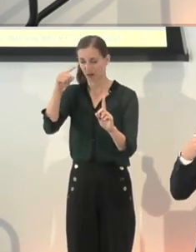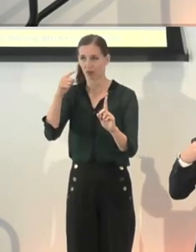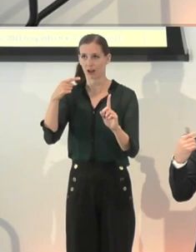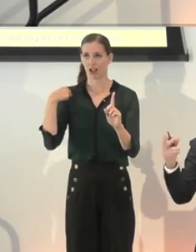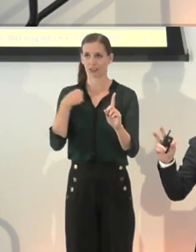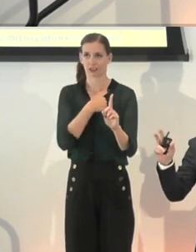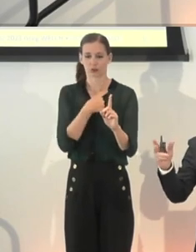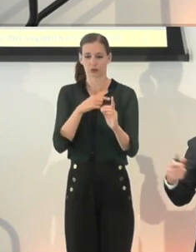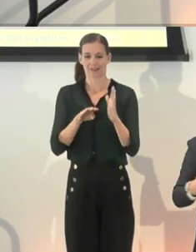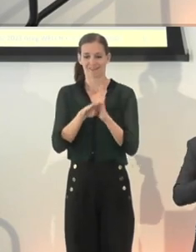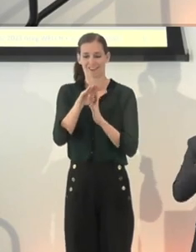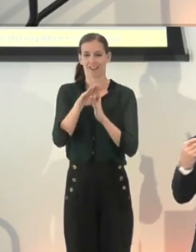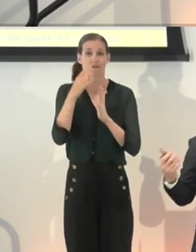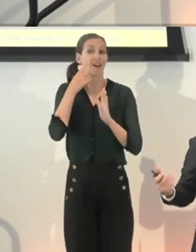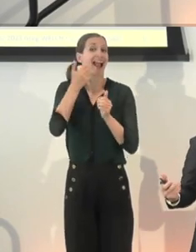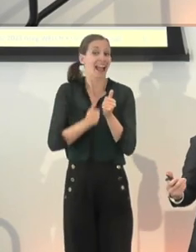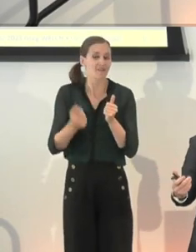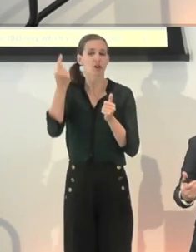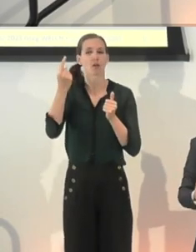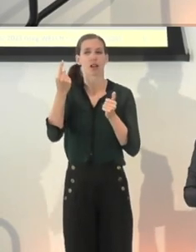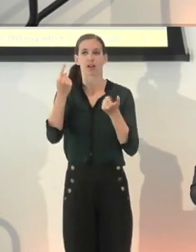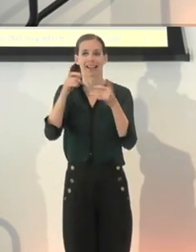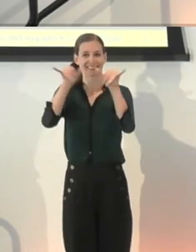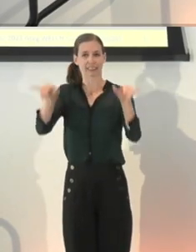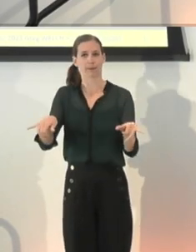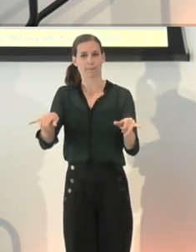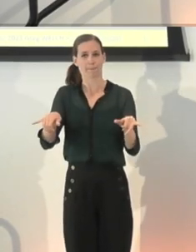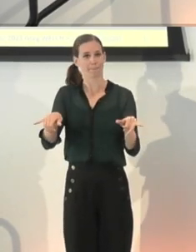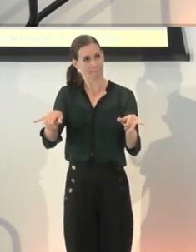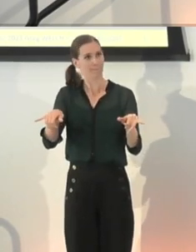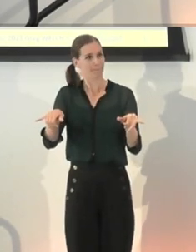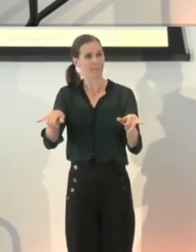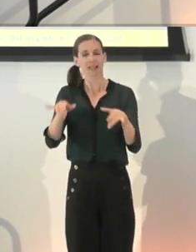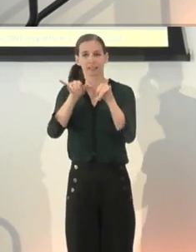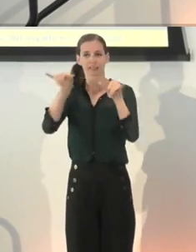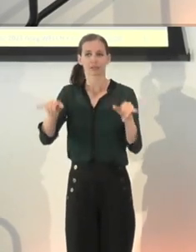something called infrastructure so a big system that will be used by researchers all